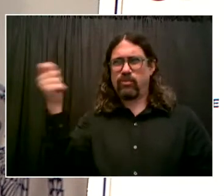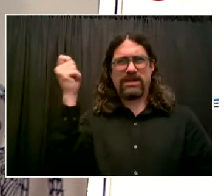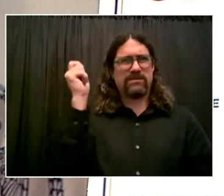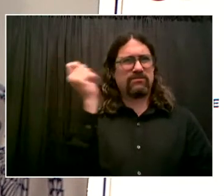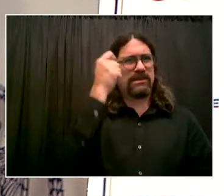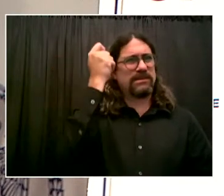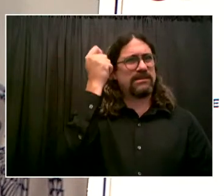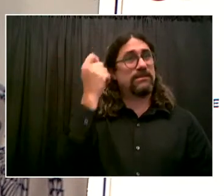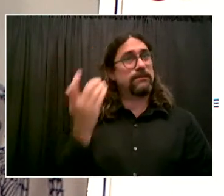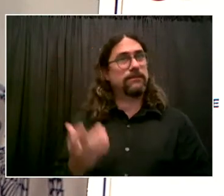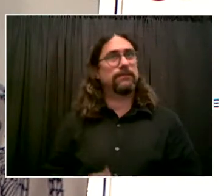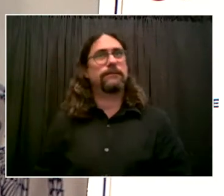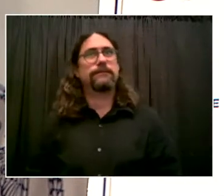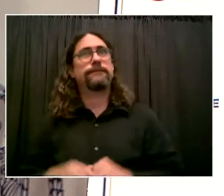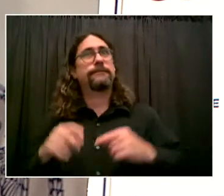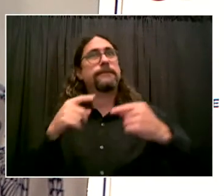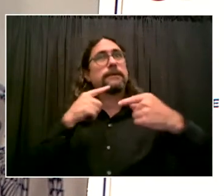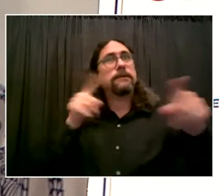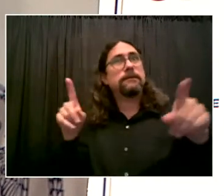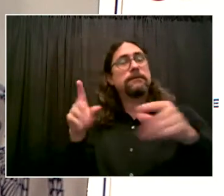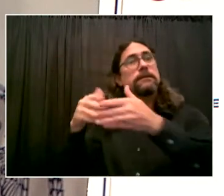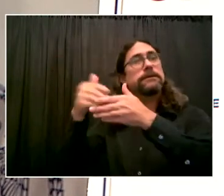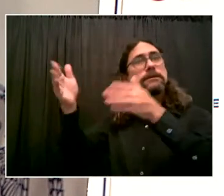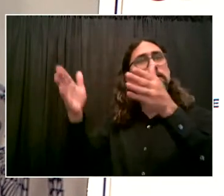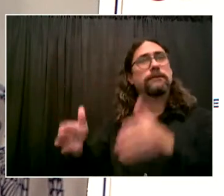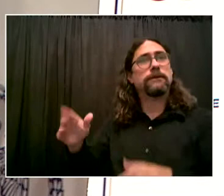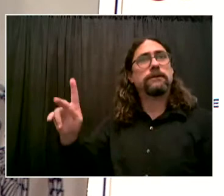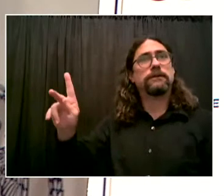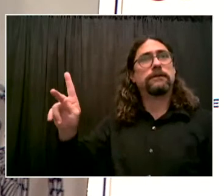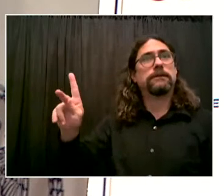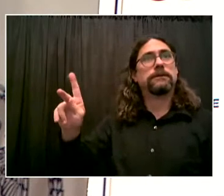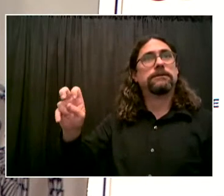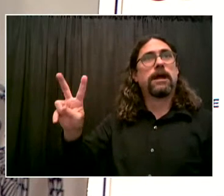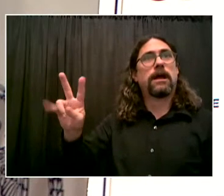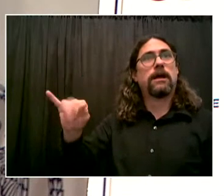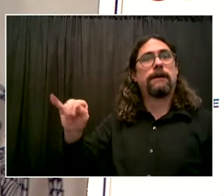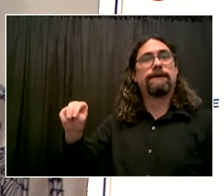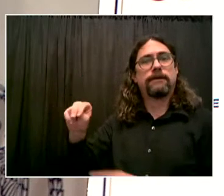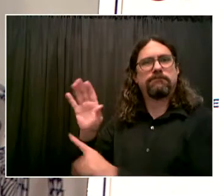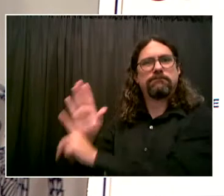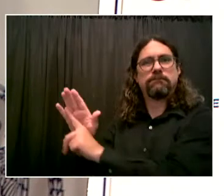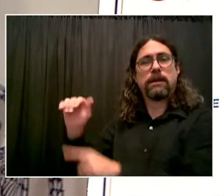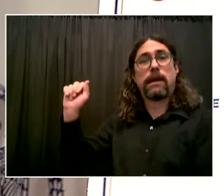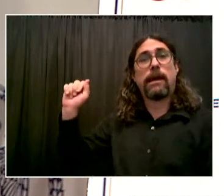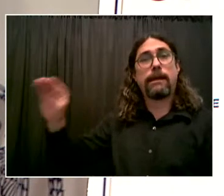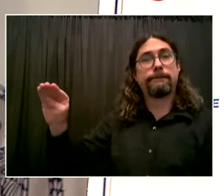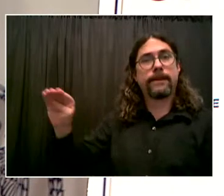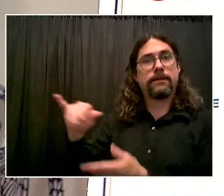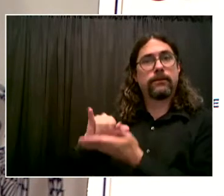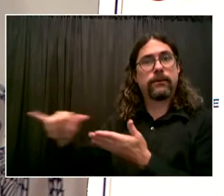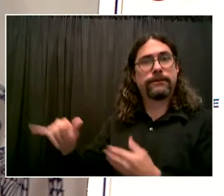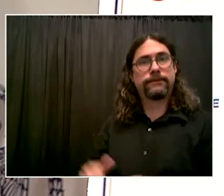KEVIN FOMR AM